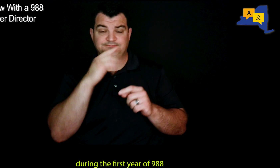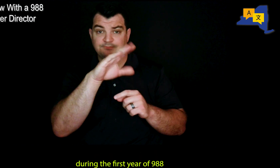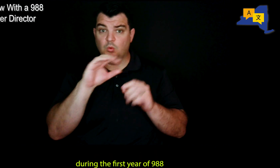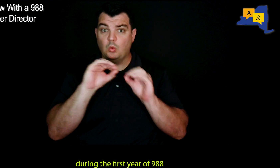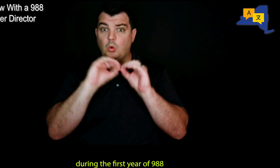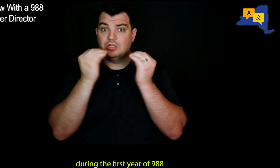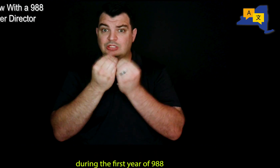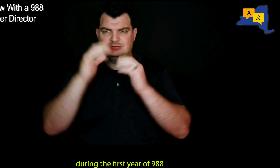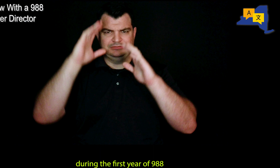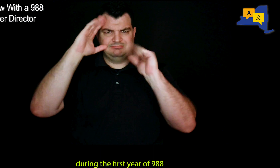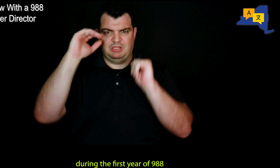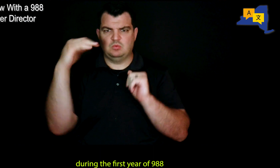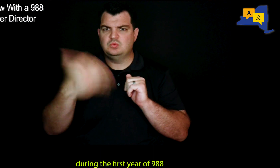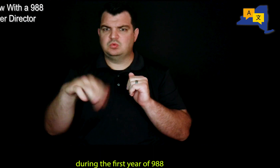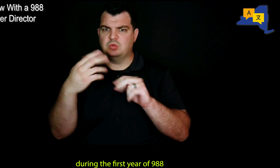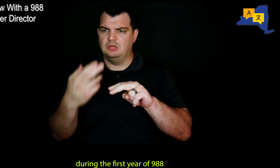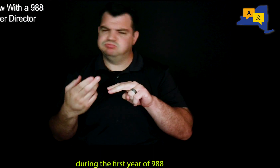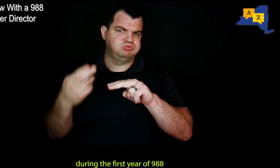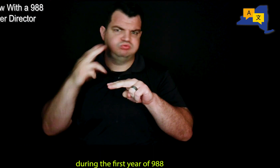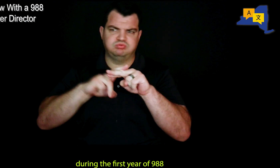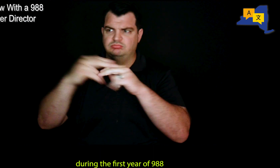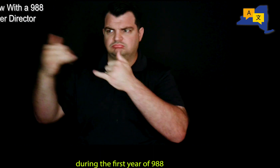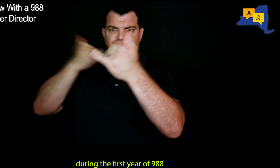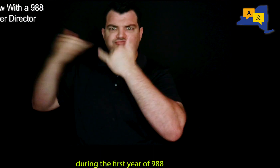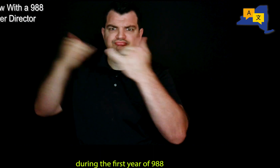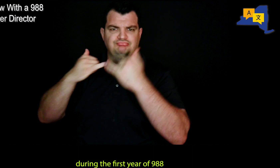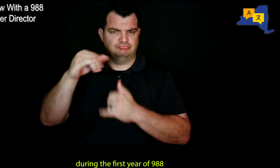during the first year of 988